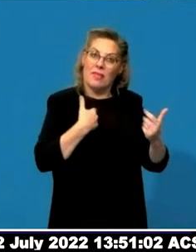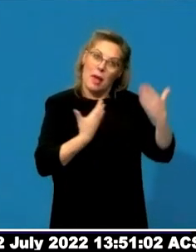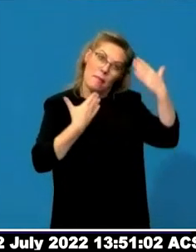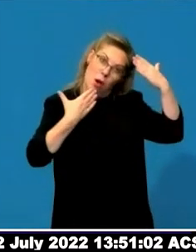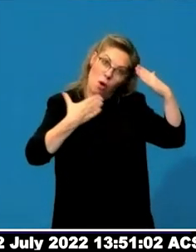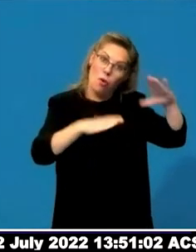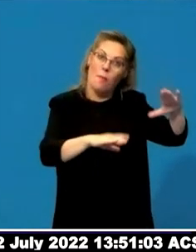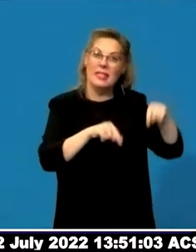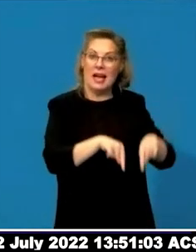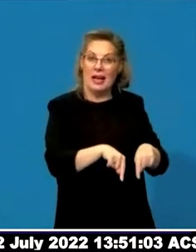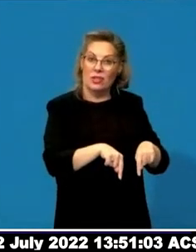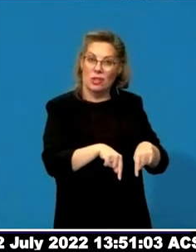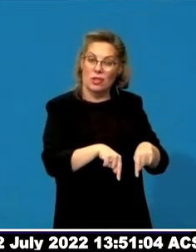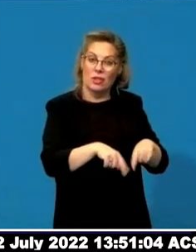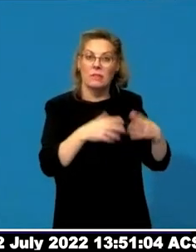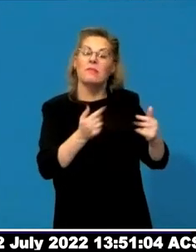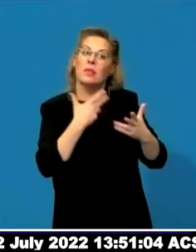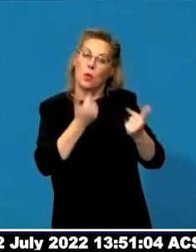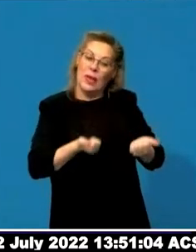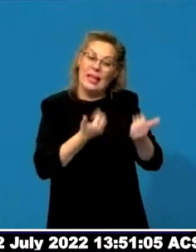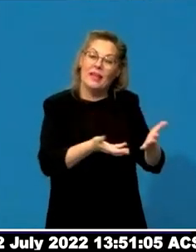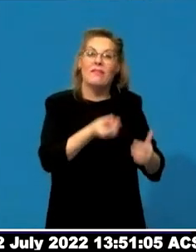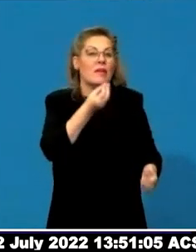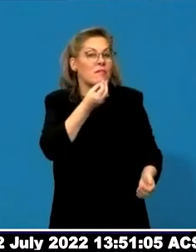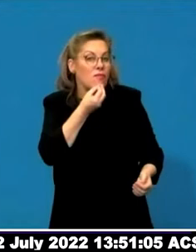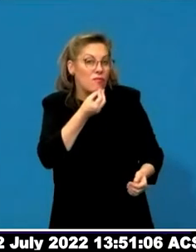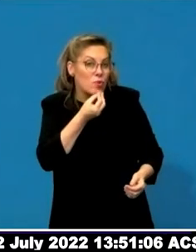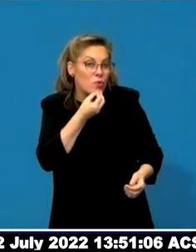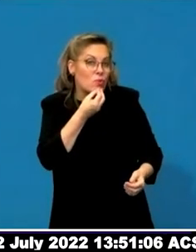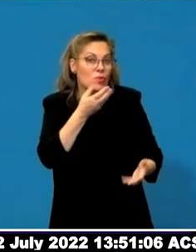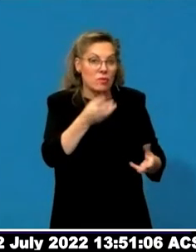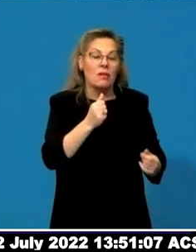like going to the movies or going to the football or going to bush bands or whatever is going on,